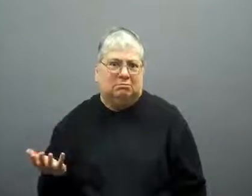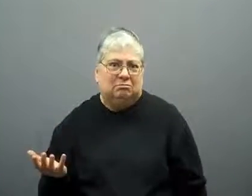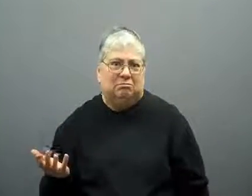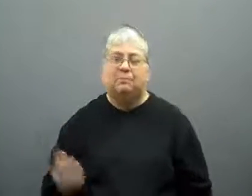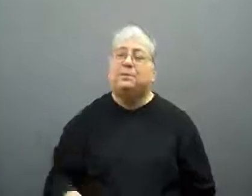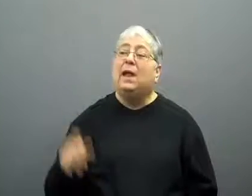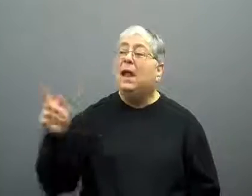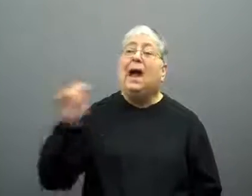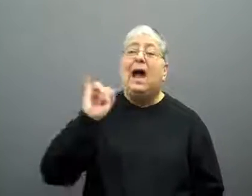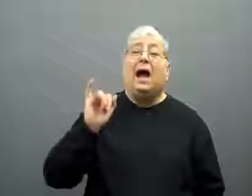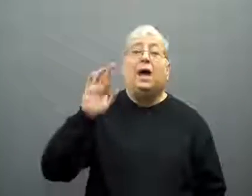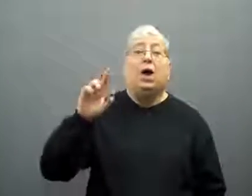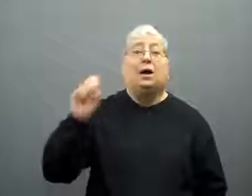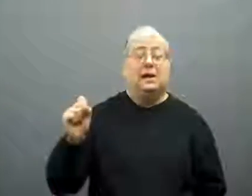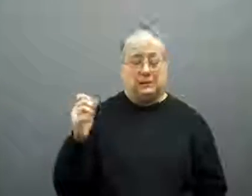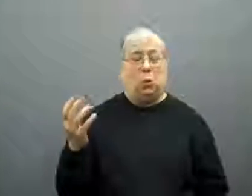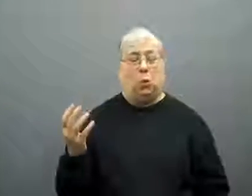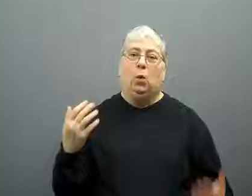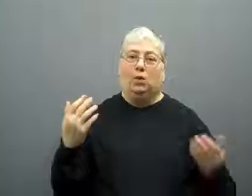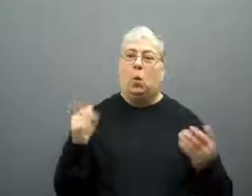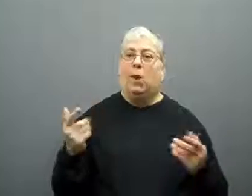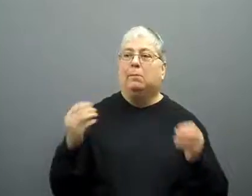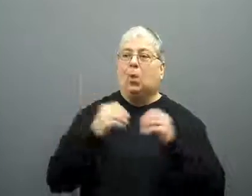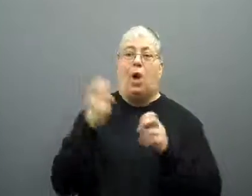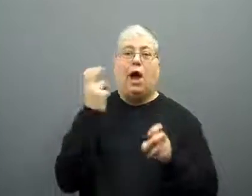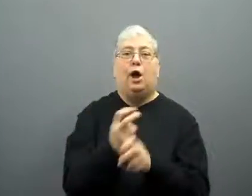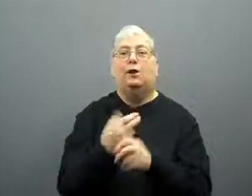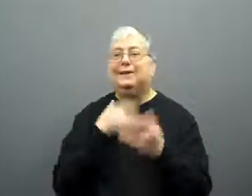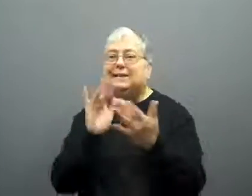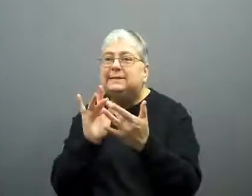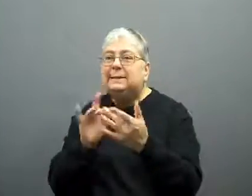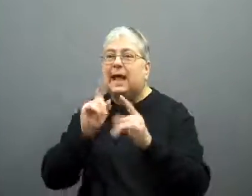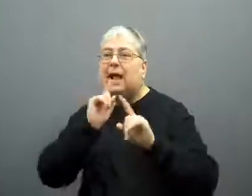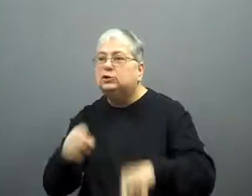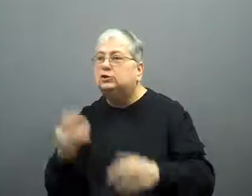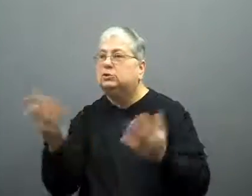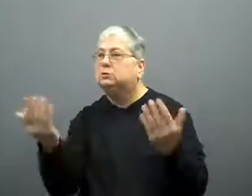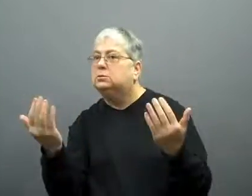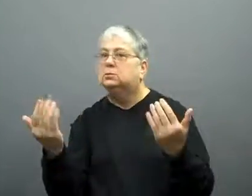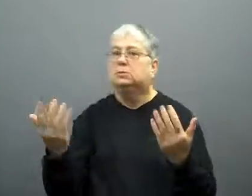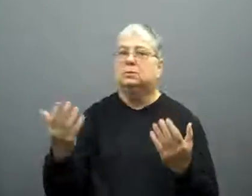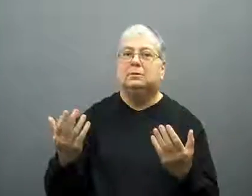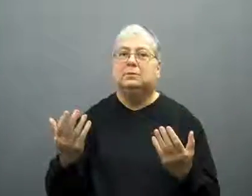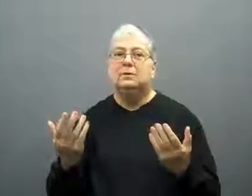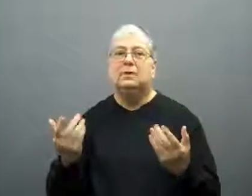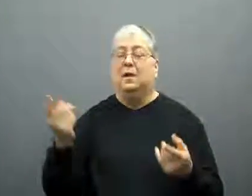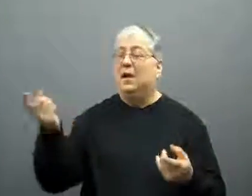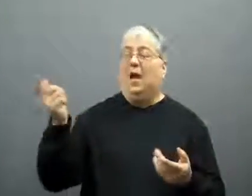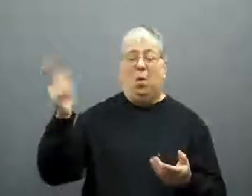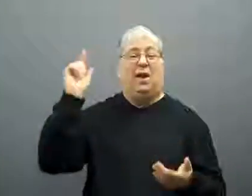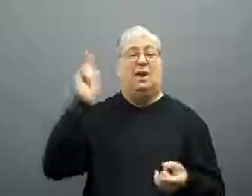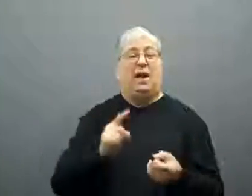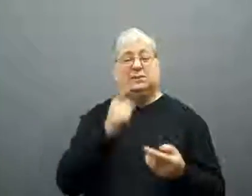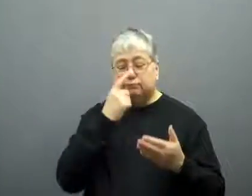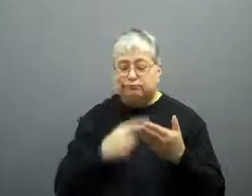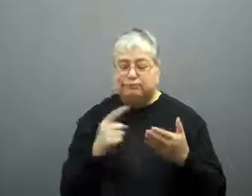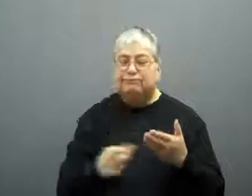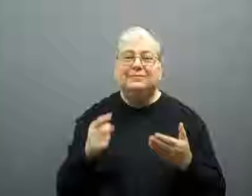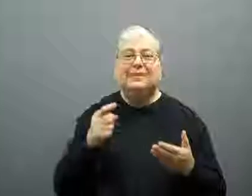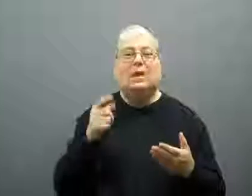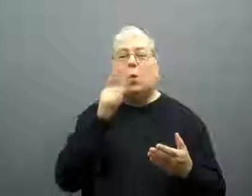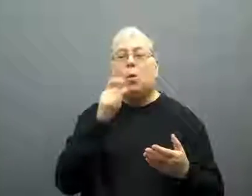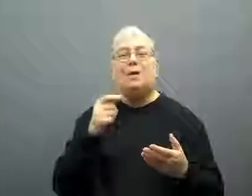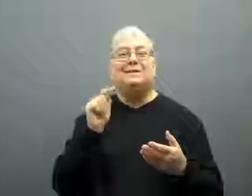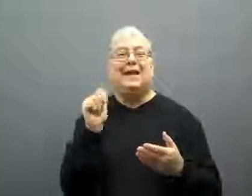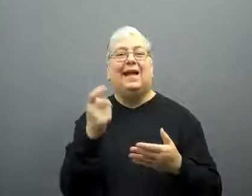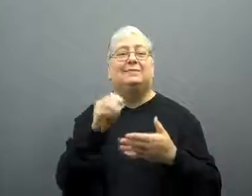It will be harder to contact and get answers from the IRS.